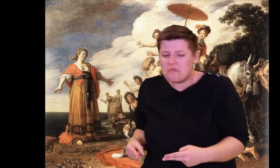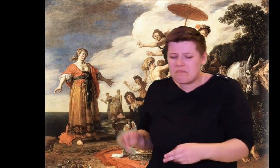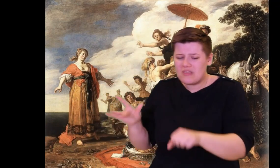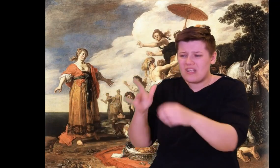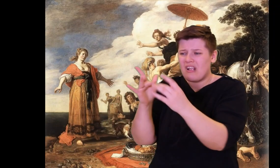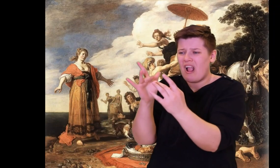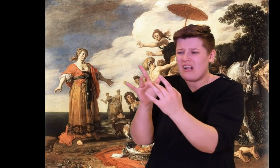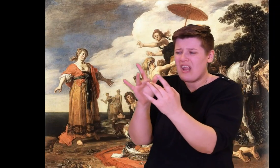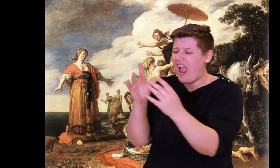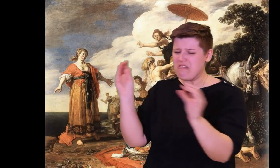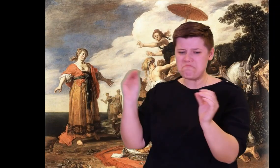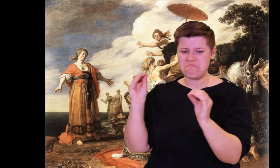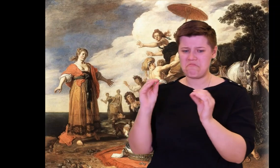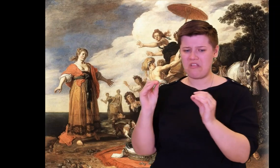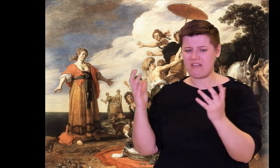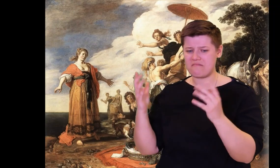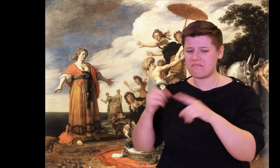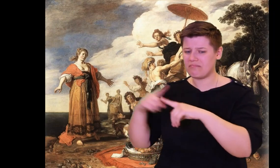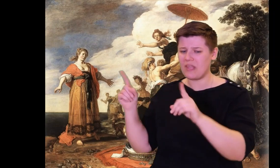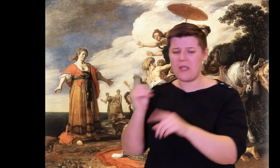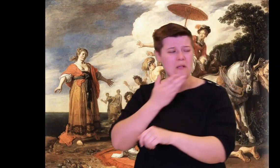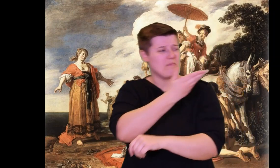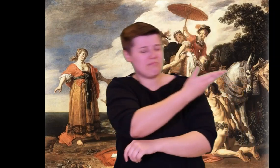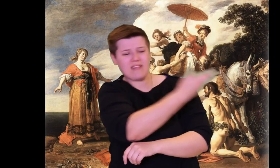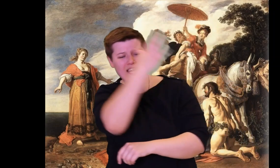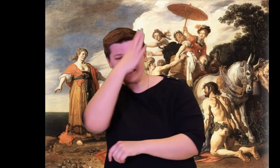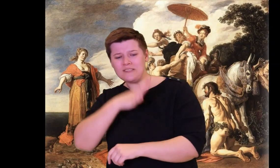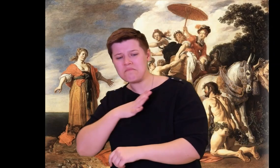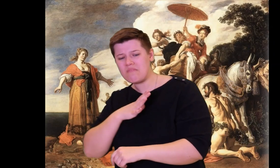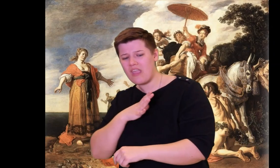is lost, poor thing. We must look after him.